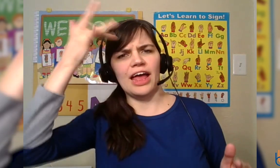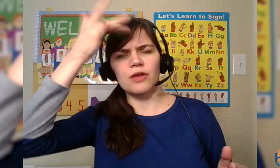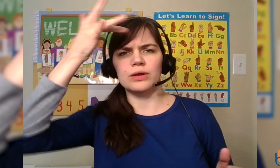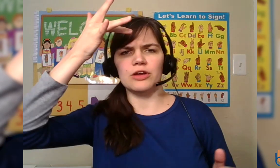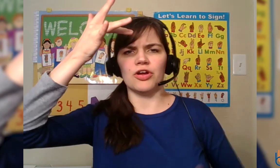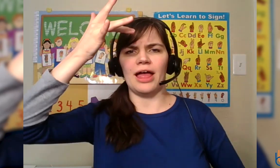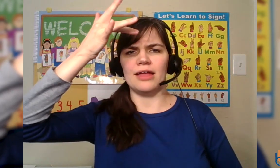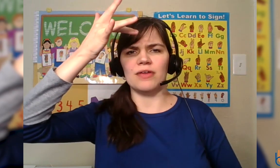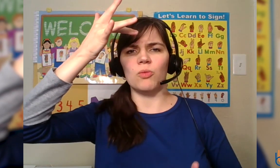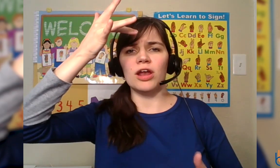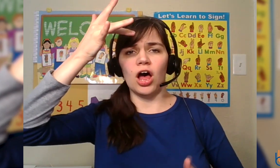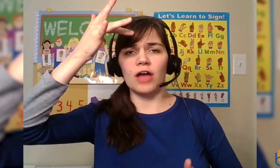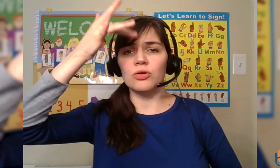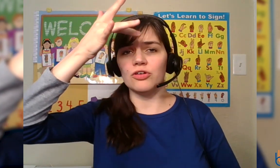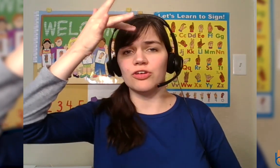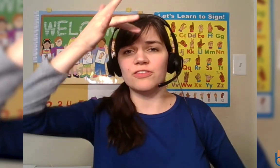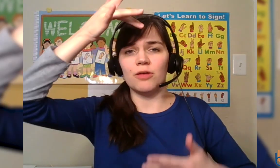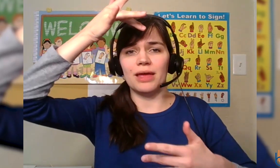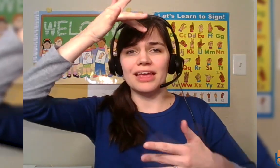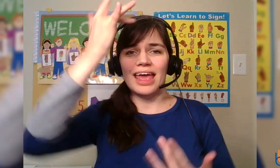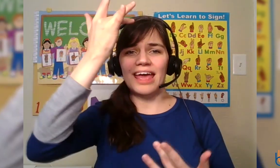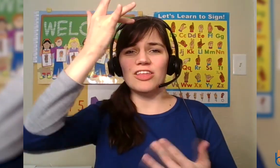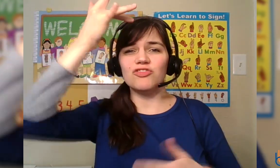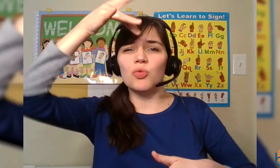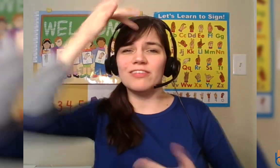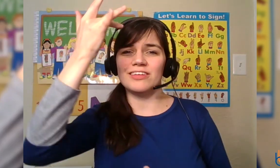head or near your head and one on or near your stomach and then twist them: